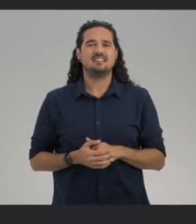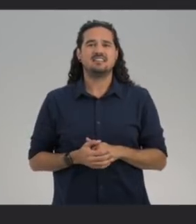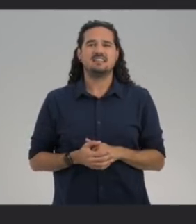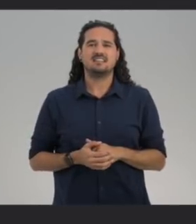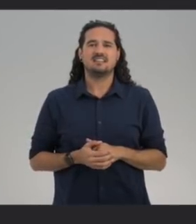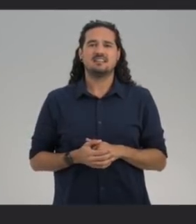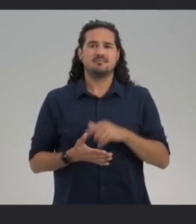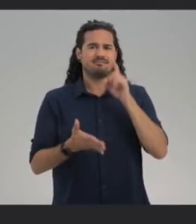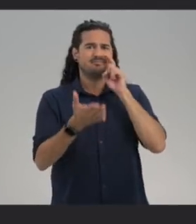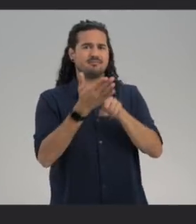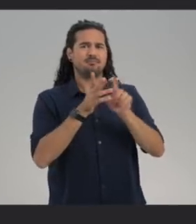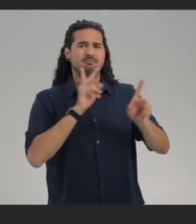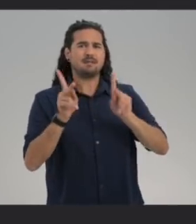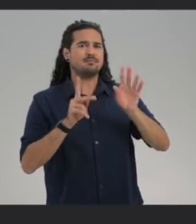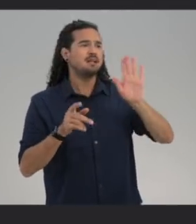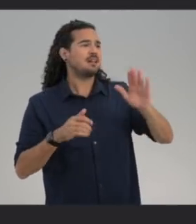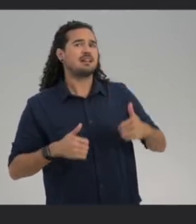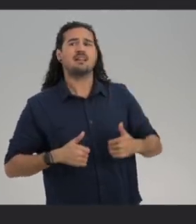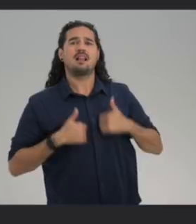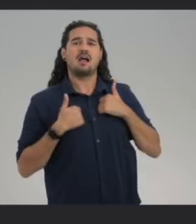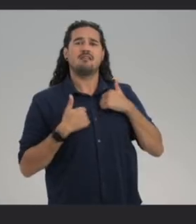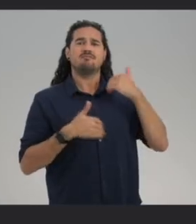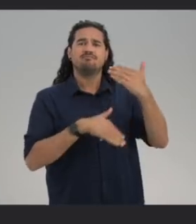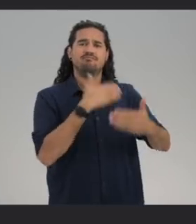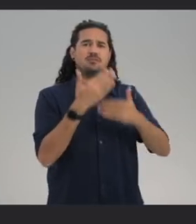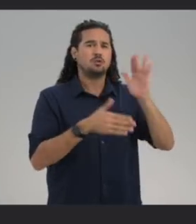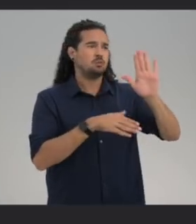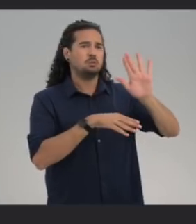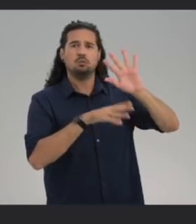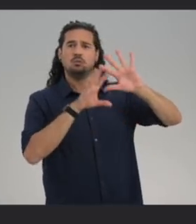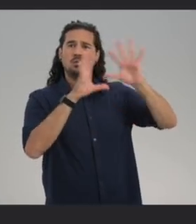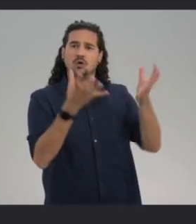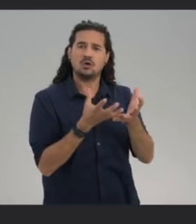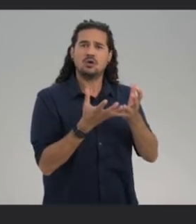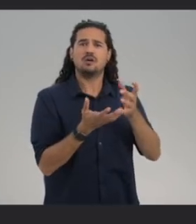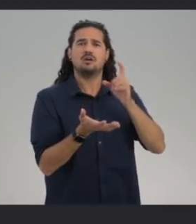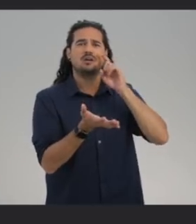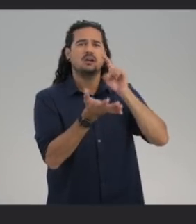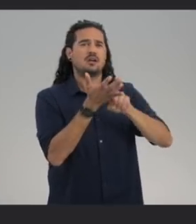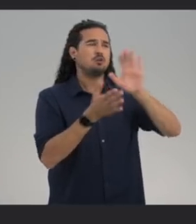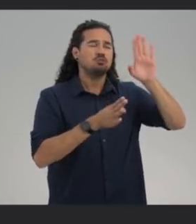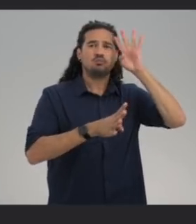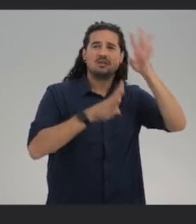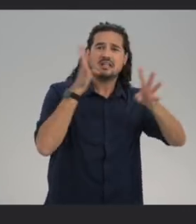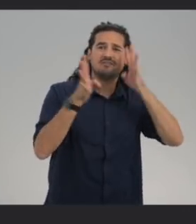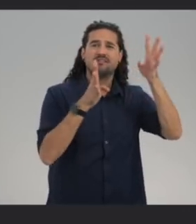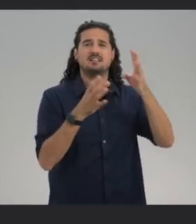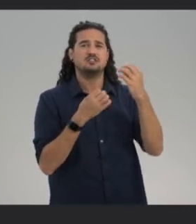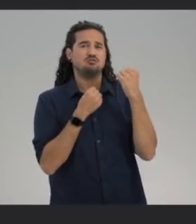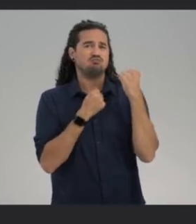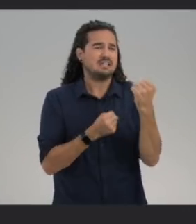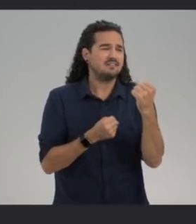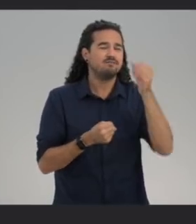We're inspired by the strength, resilience and creativity we've seen displayed by people all around the world.